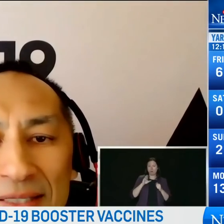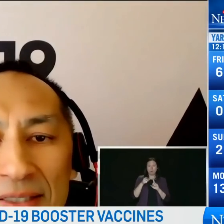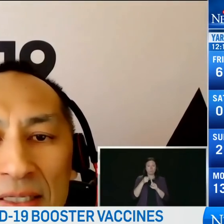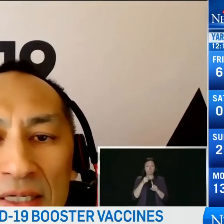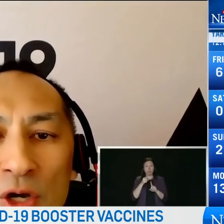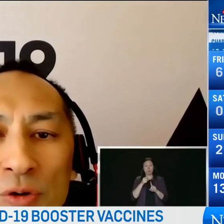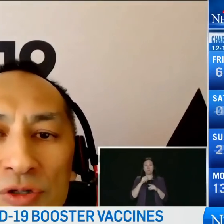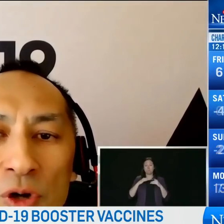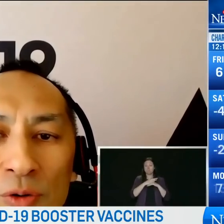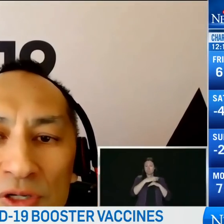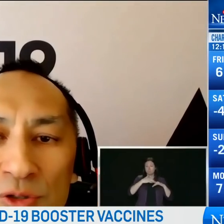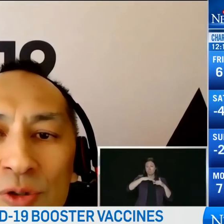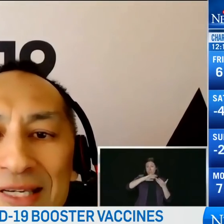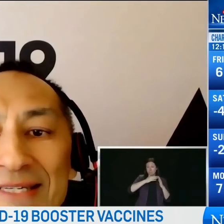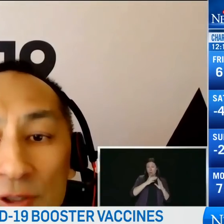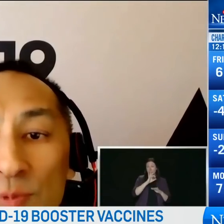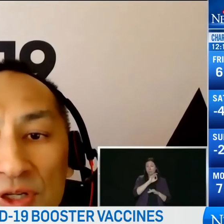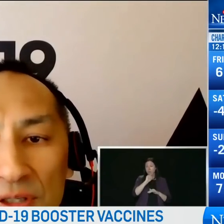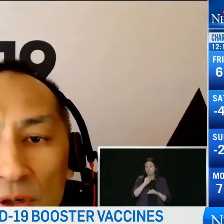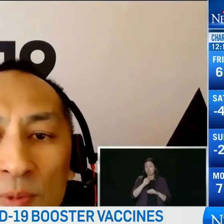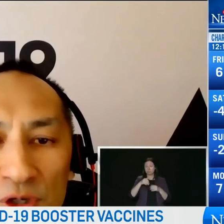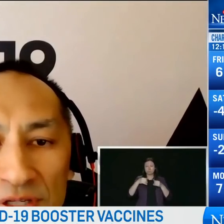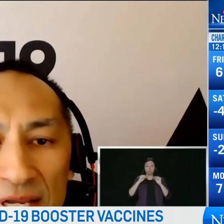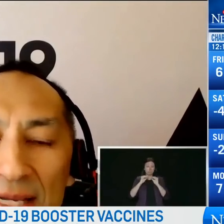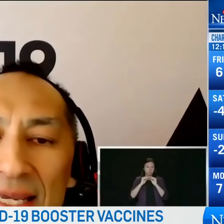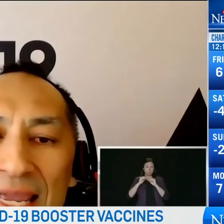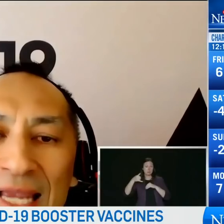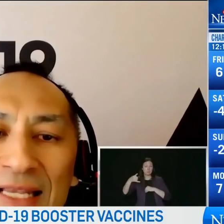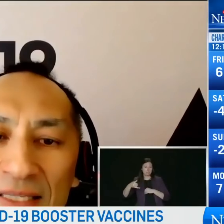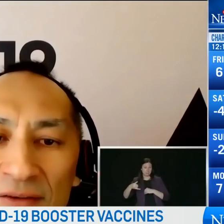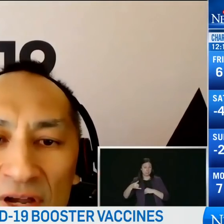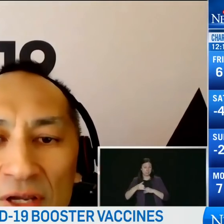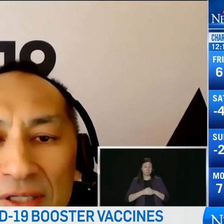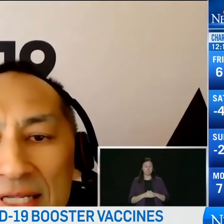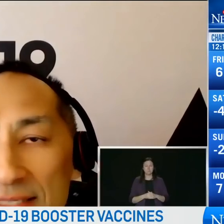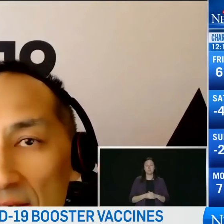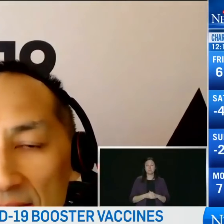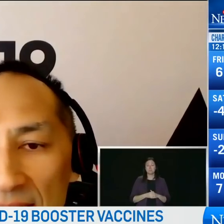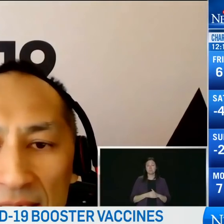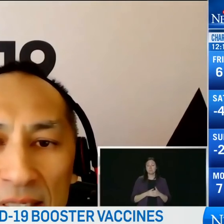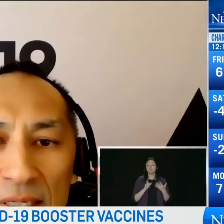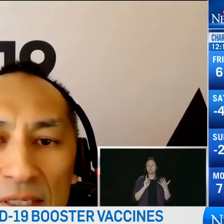THE JANSEN COVID-19 VACCINE,